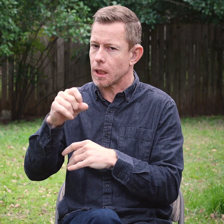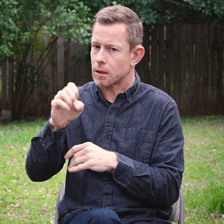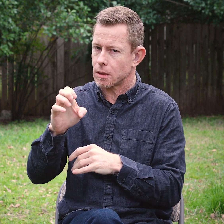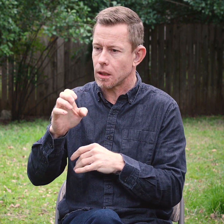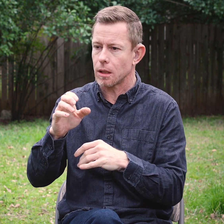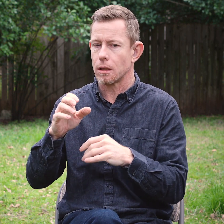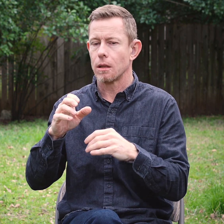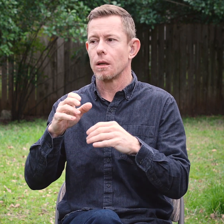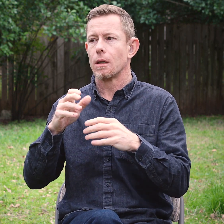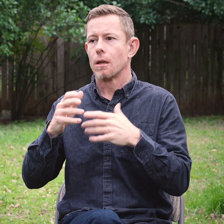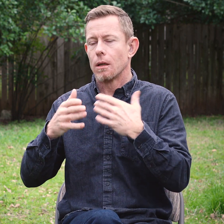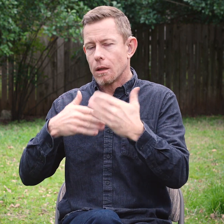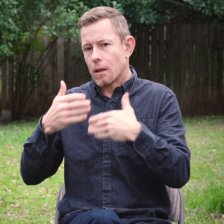I used a lot of PSE,